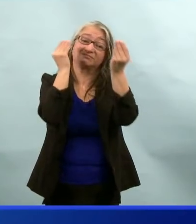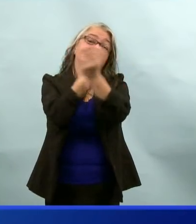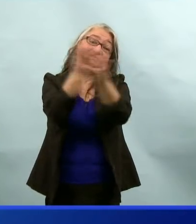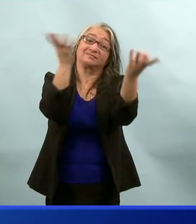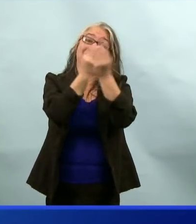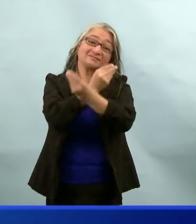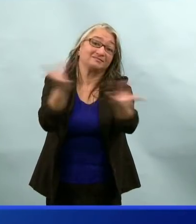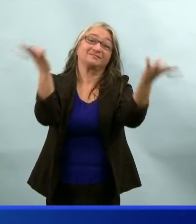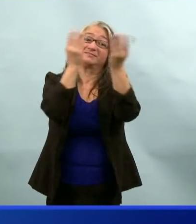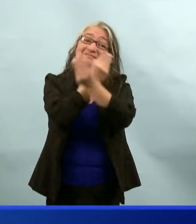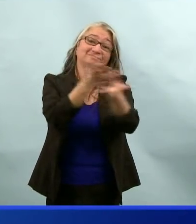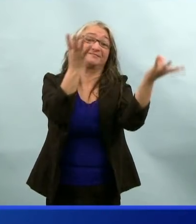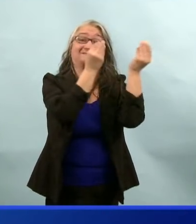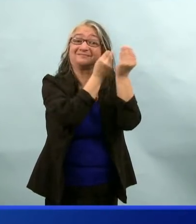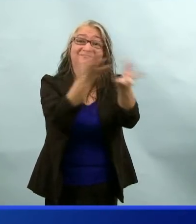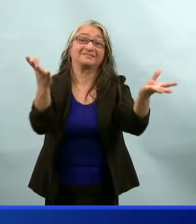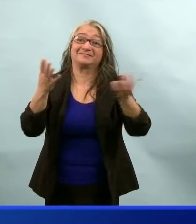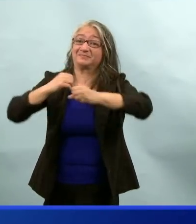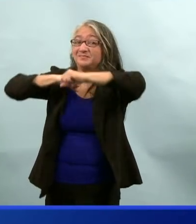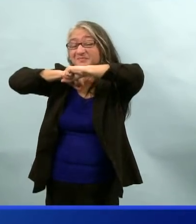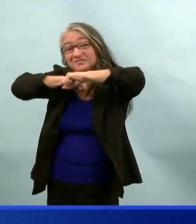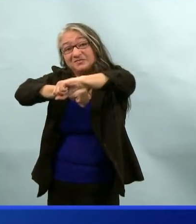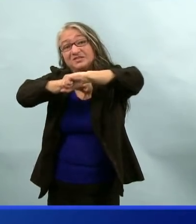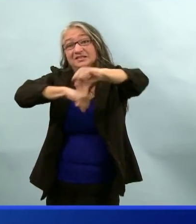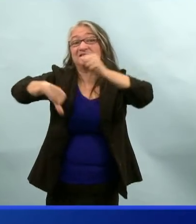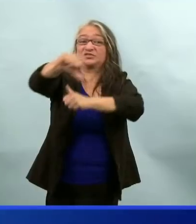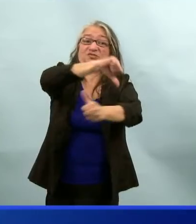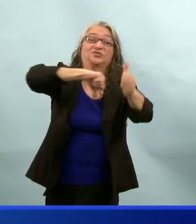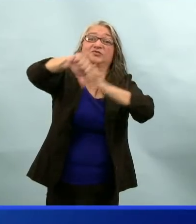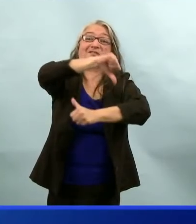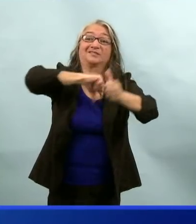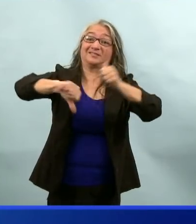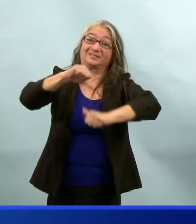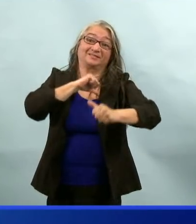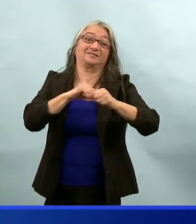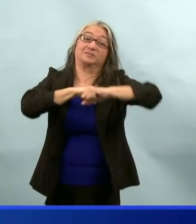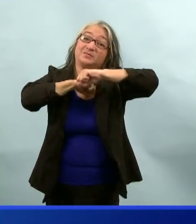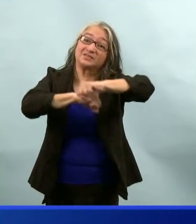each other protecting our community our neighbors our friends and our family it's impossible to